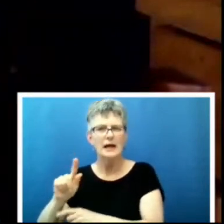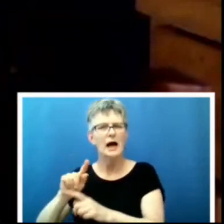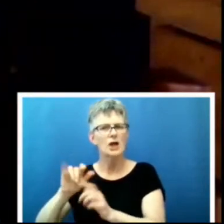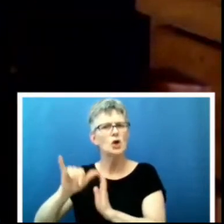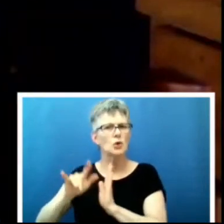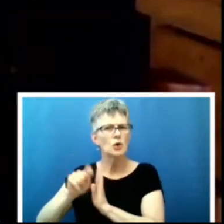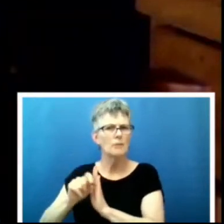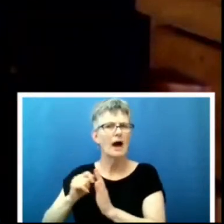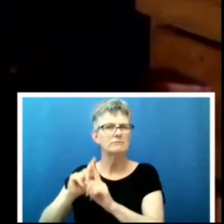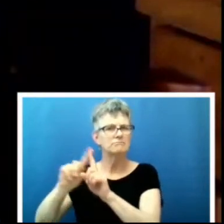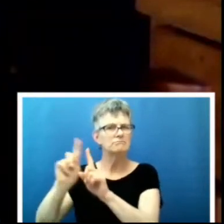moving meditations you can do.